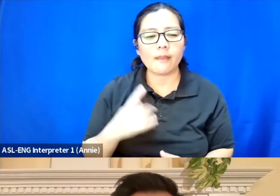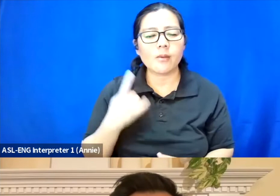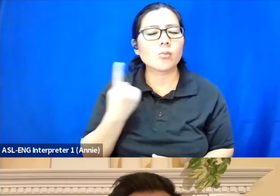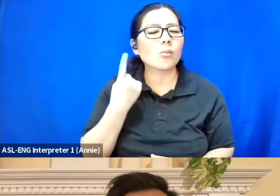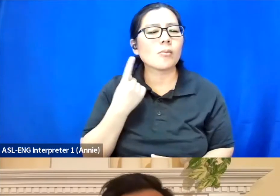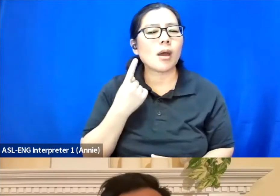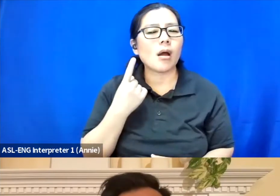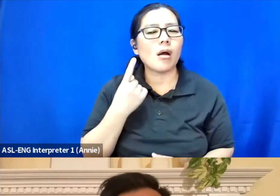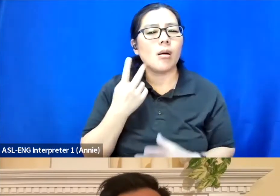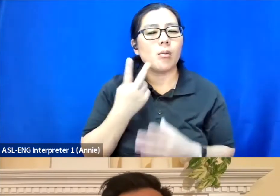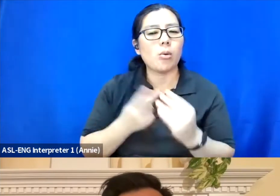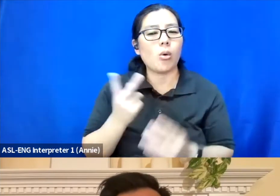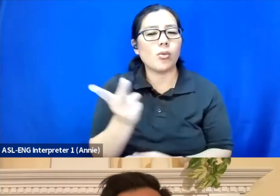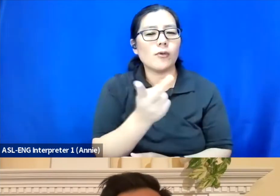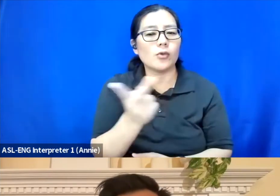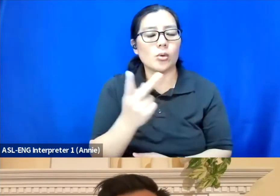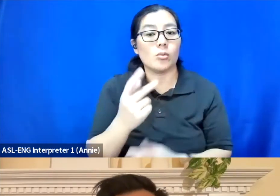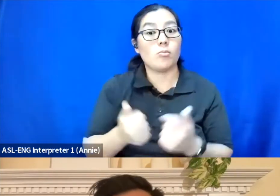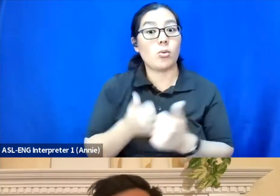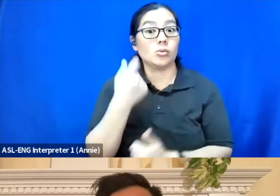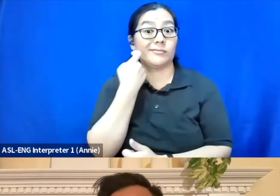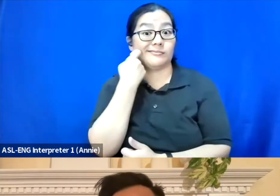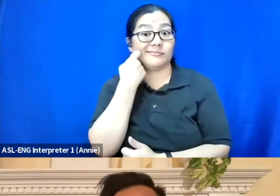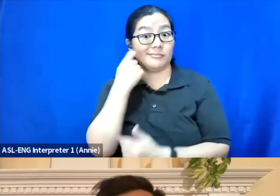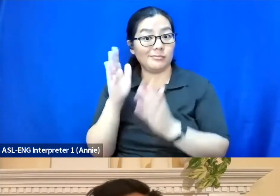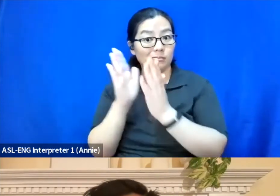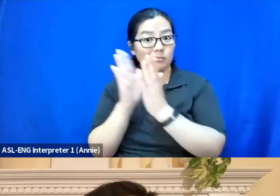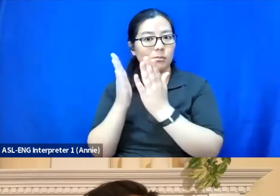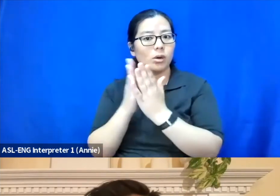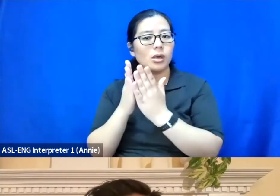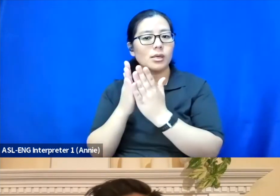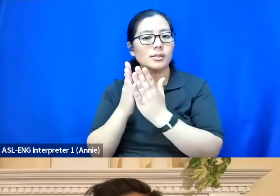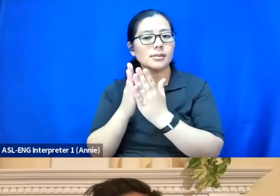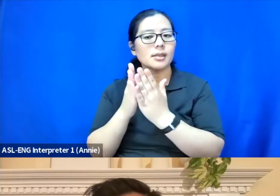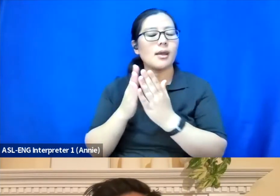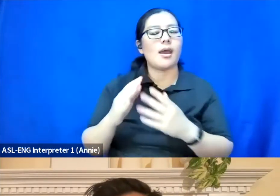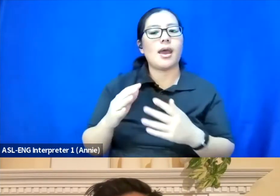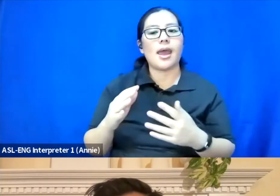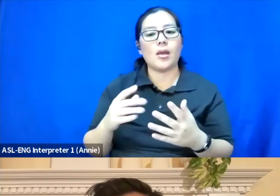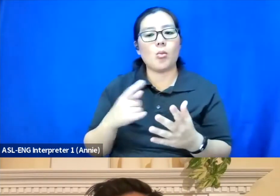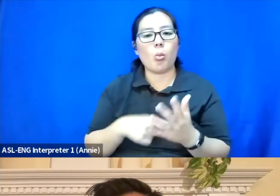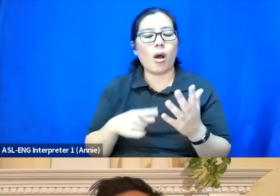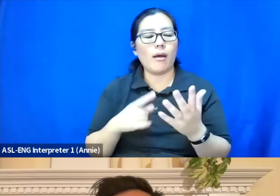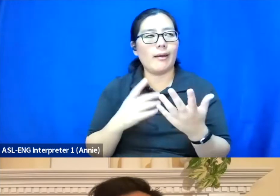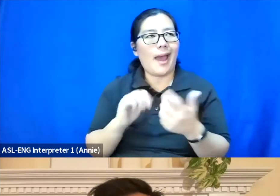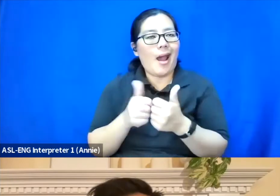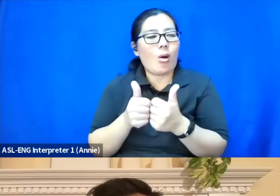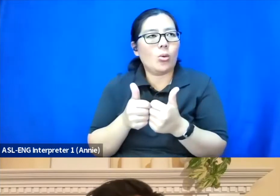And then that turned into things like Twitter and Instagram, and I just saw today